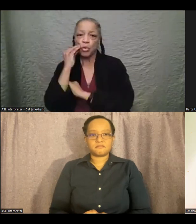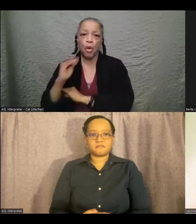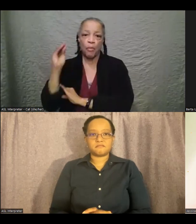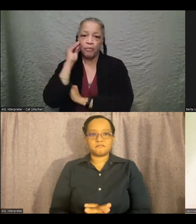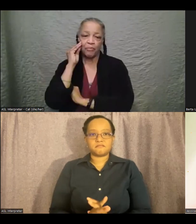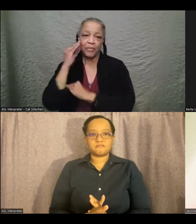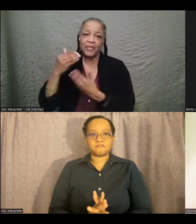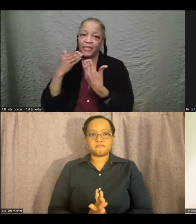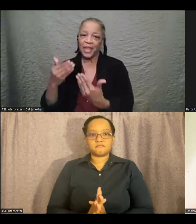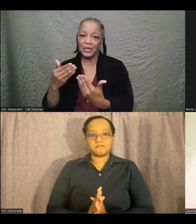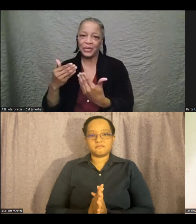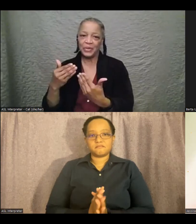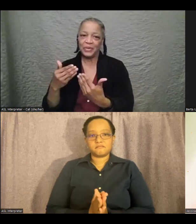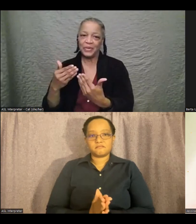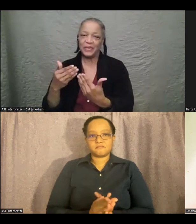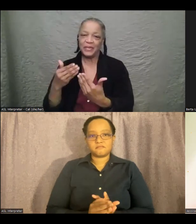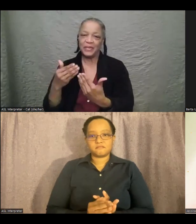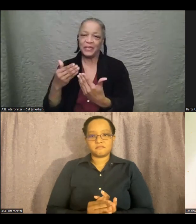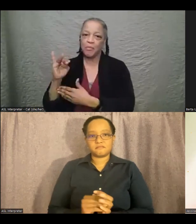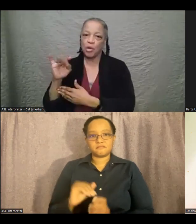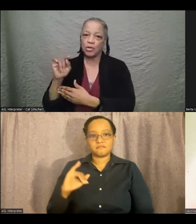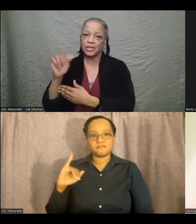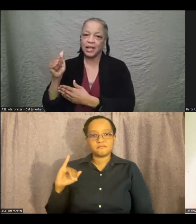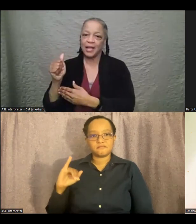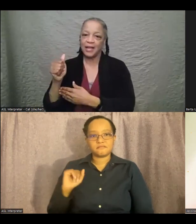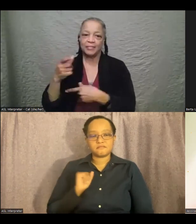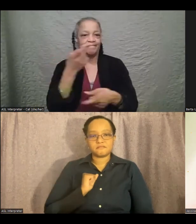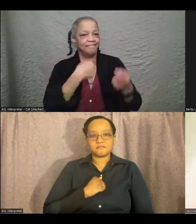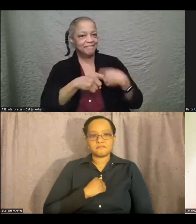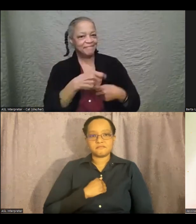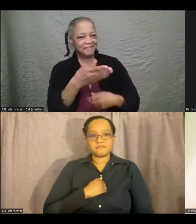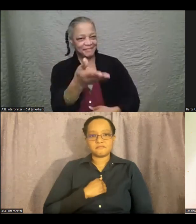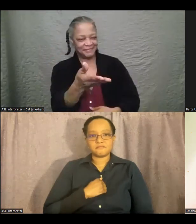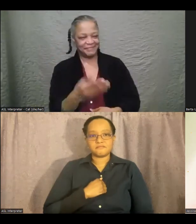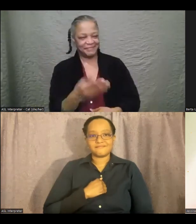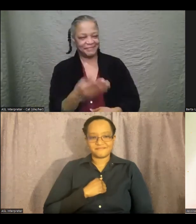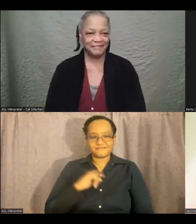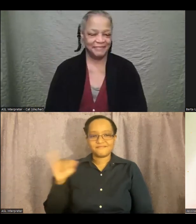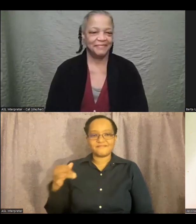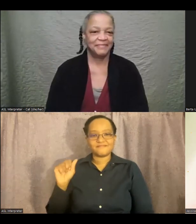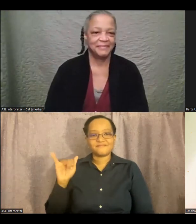Thank you . >> JESSICA LEHMAN: Thank you so much Berta, we really appreciate hearing from you.